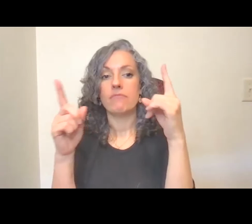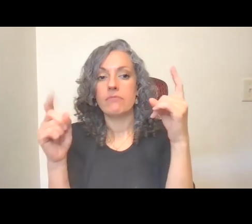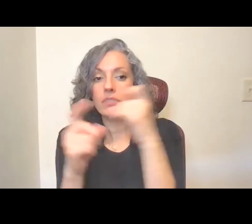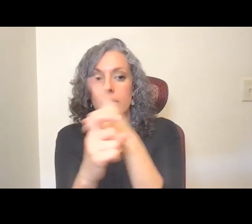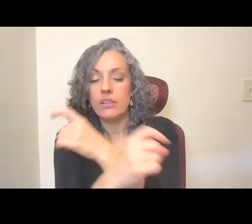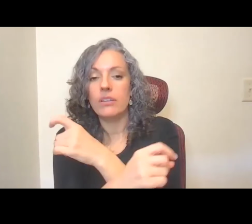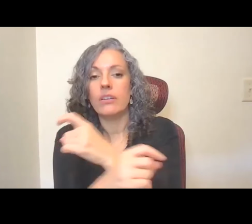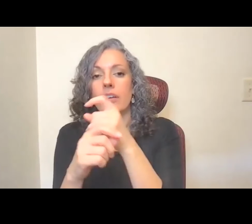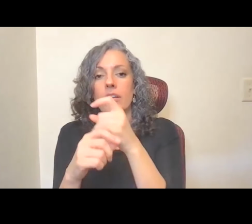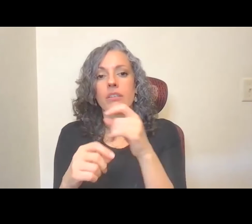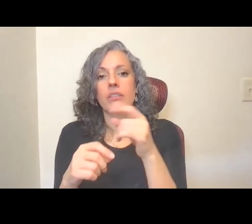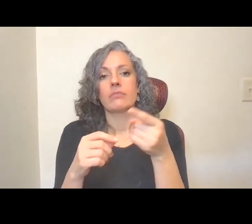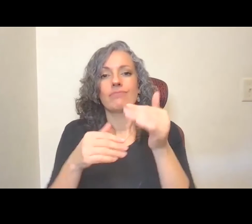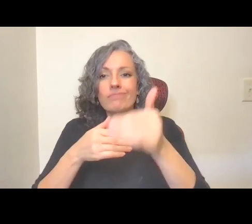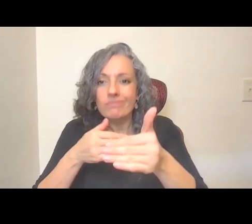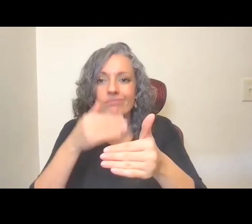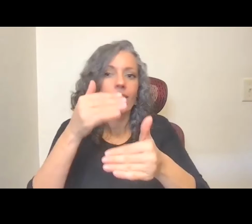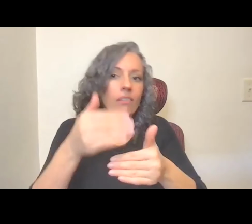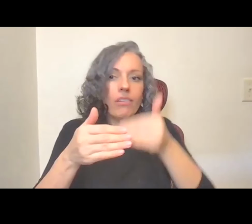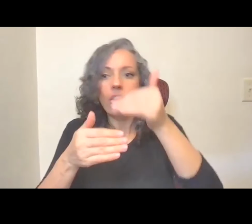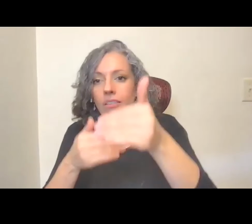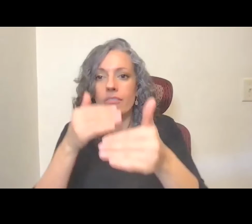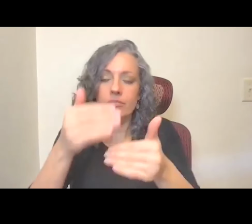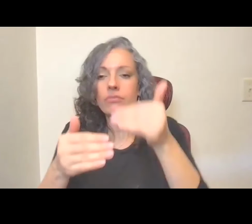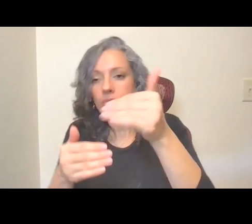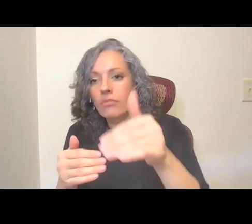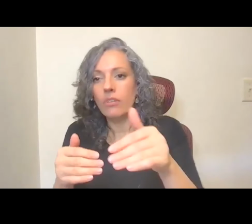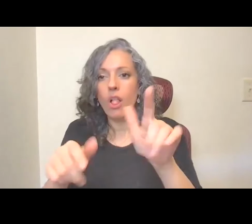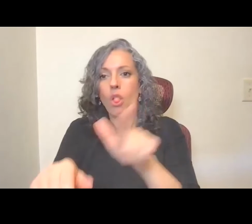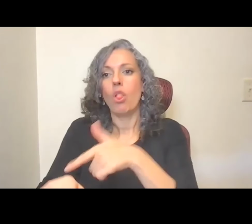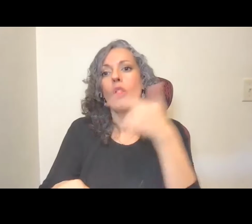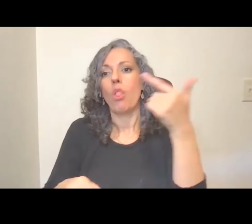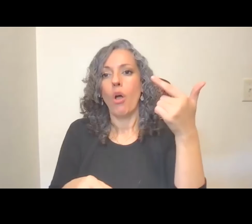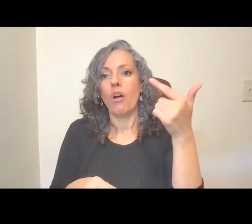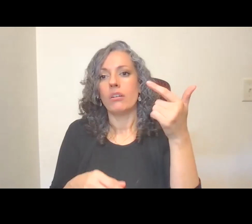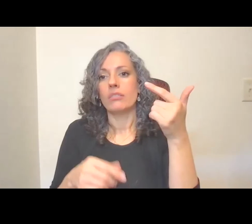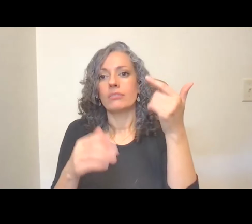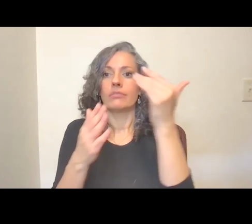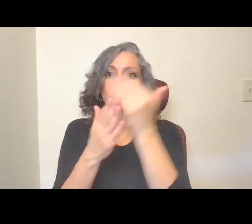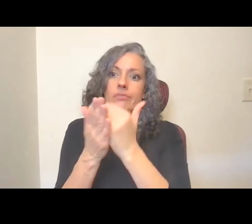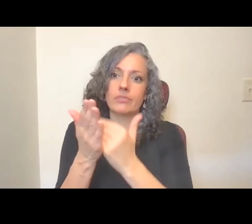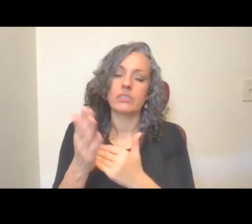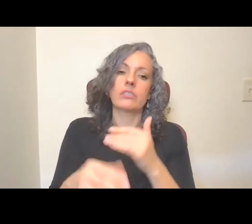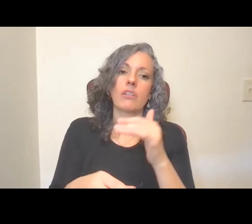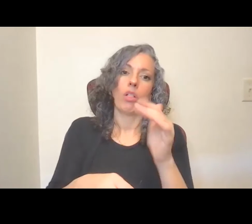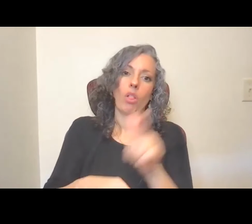steps and session length, usually you want to avoid session length. You want to let people